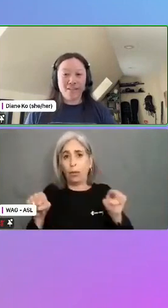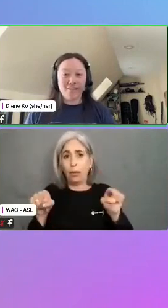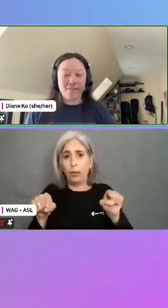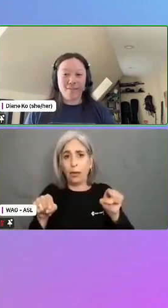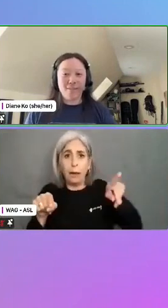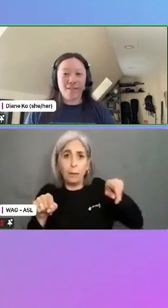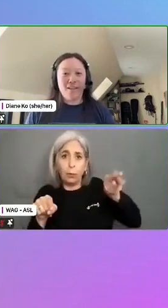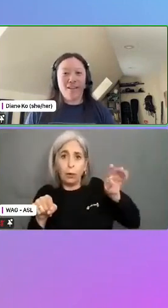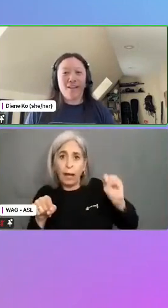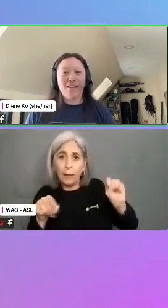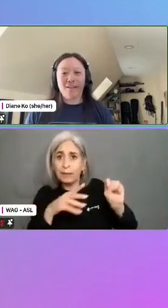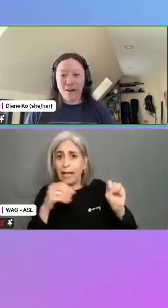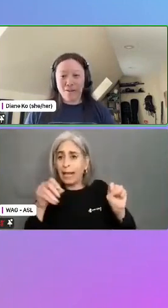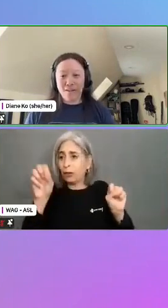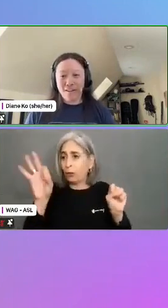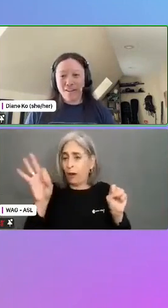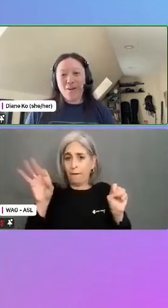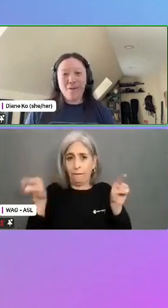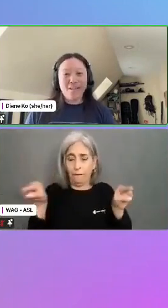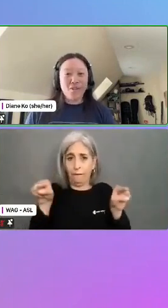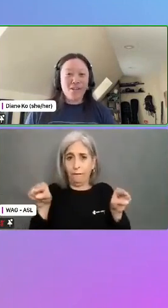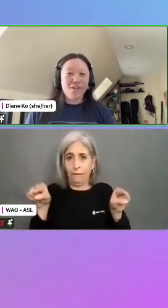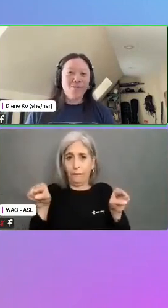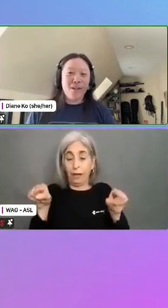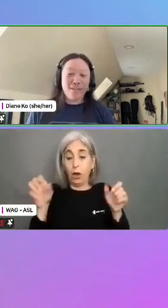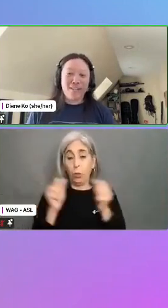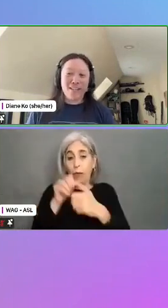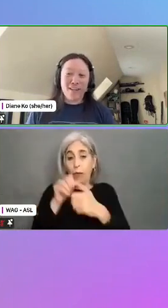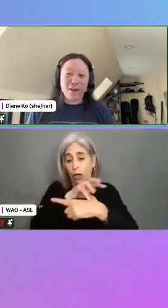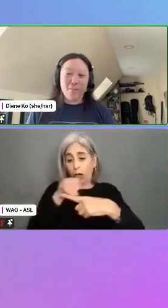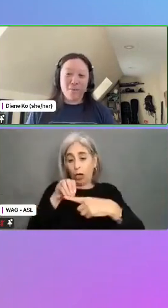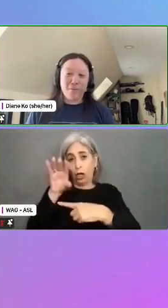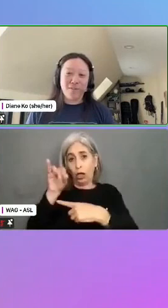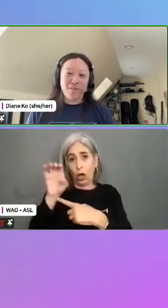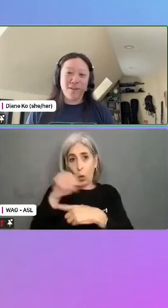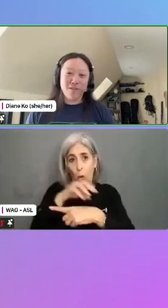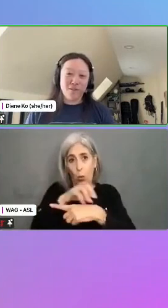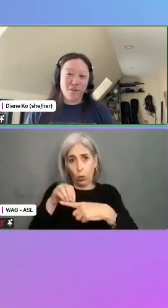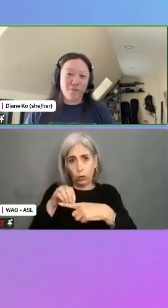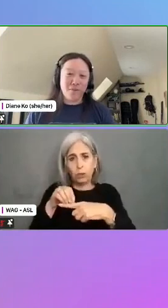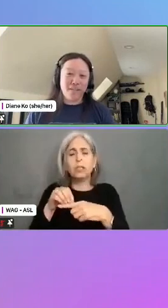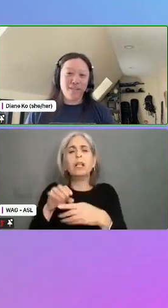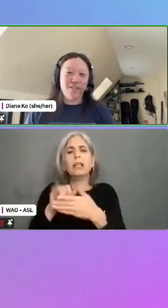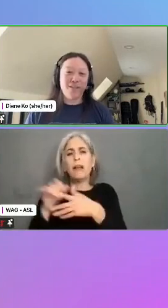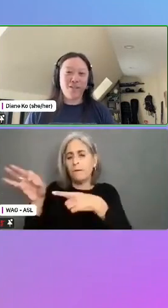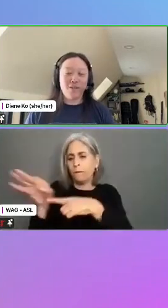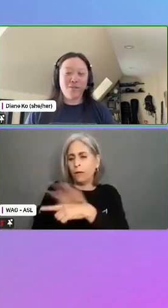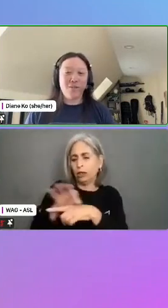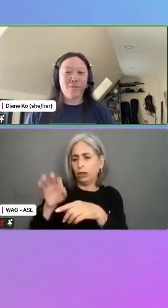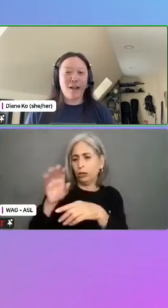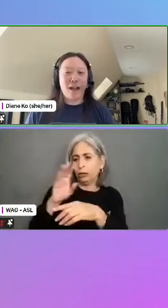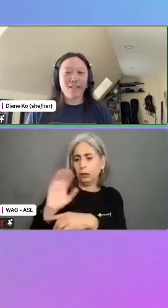complexity to the consumer can result in less room for